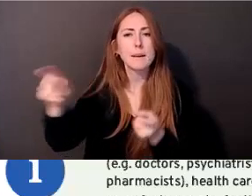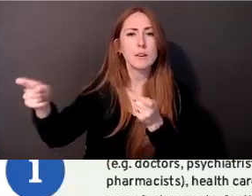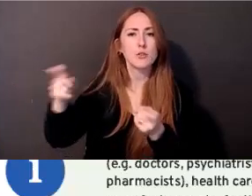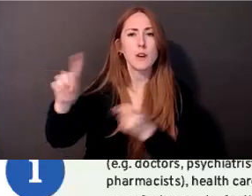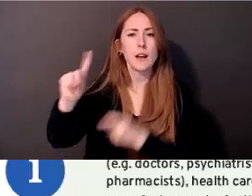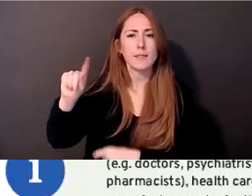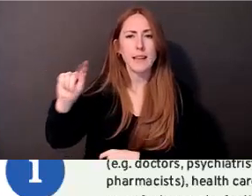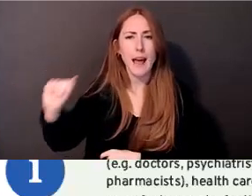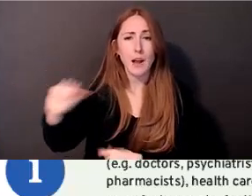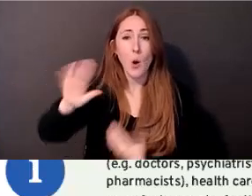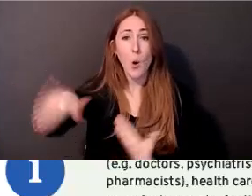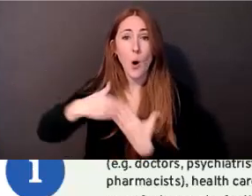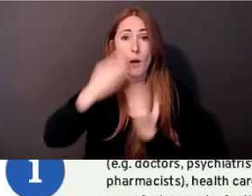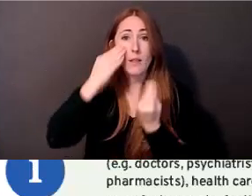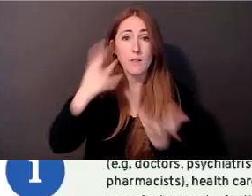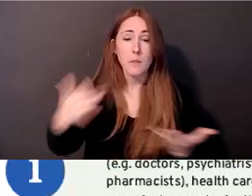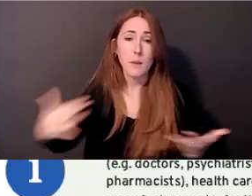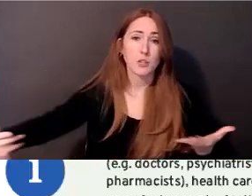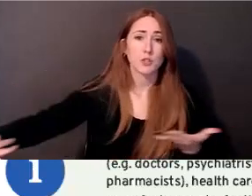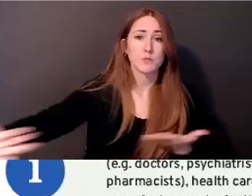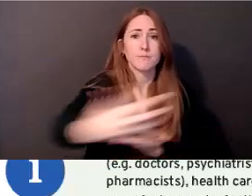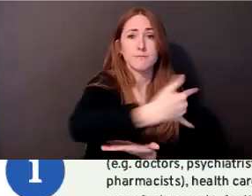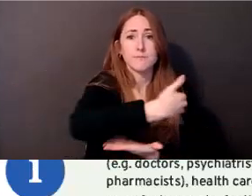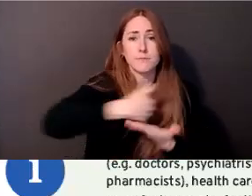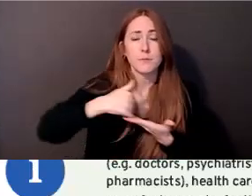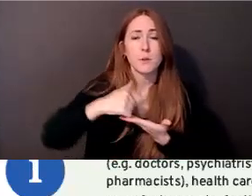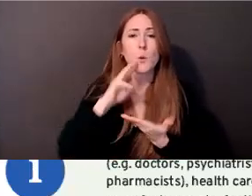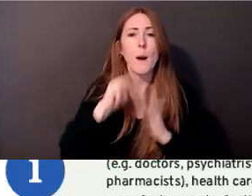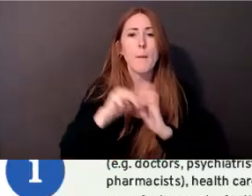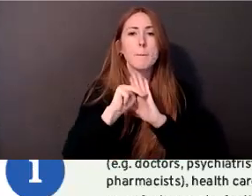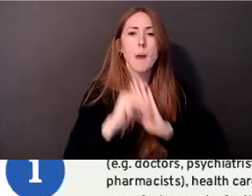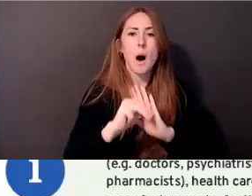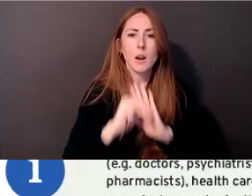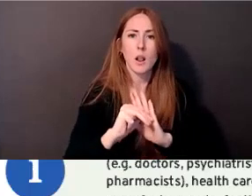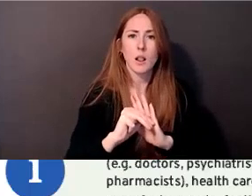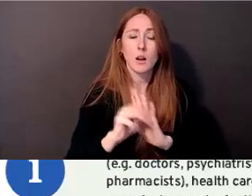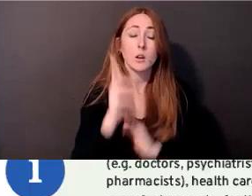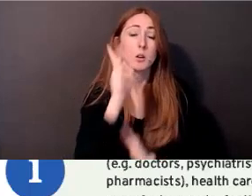into a simulation model to see if we could test people